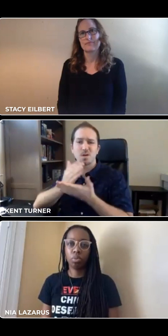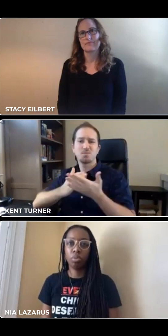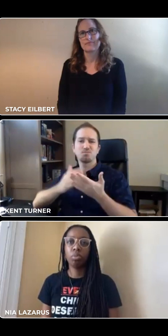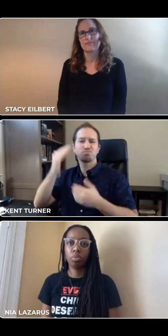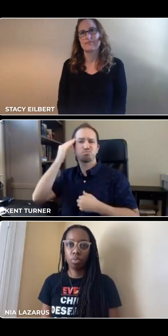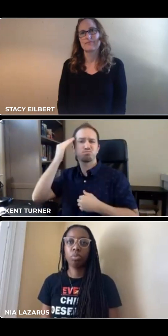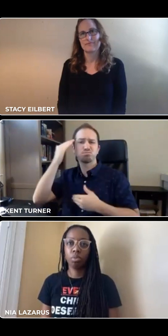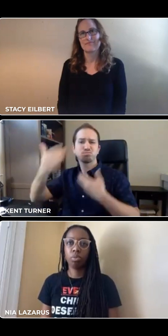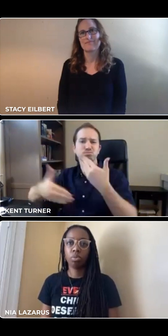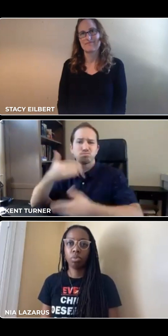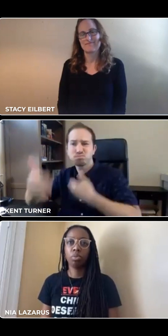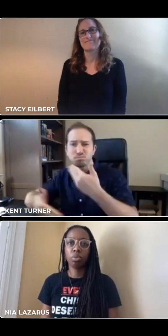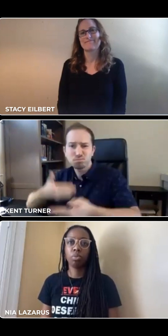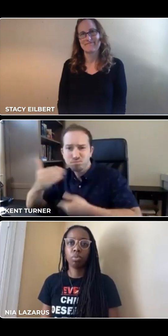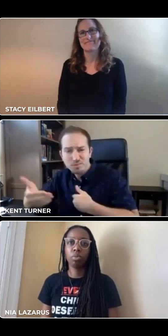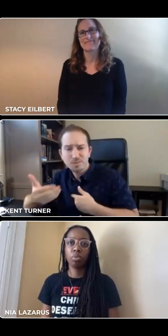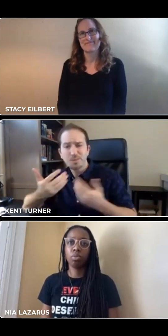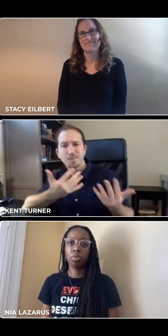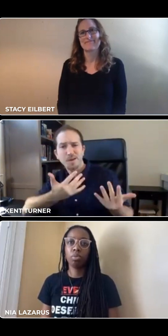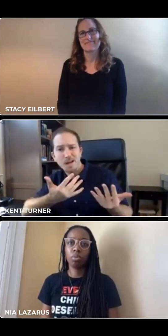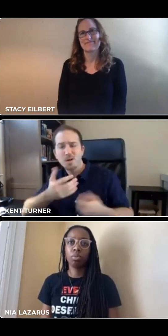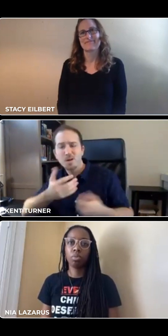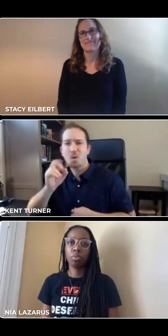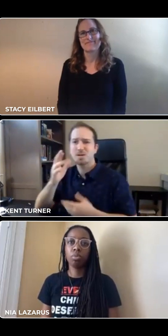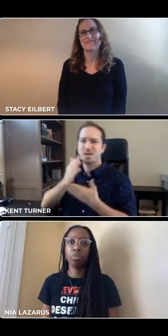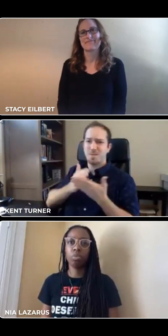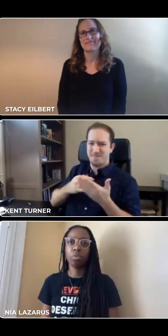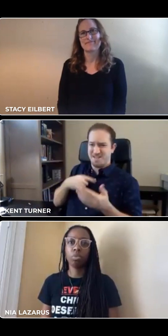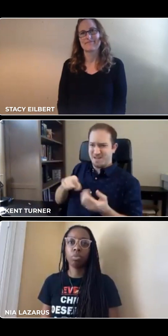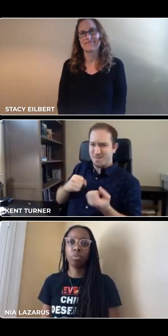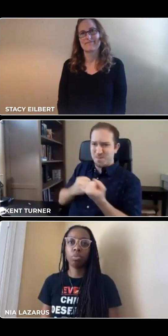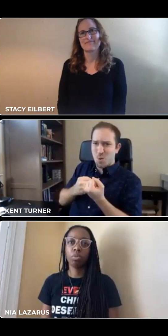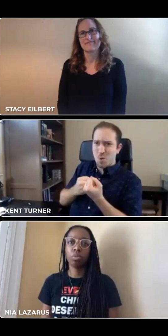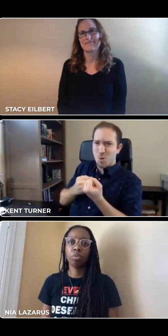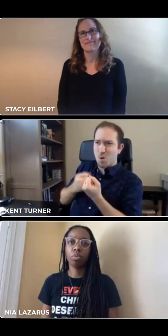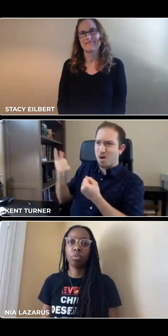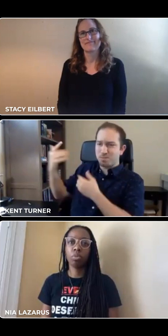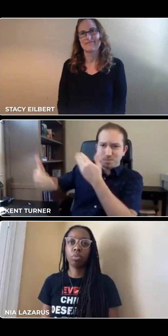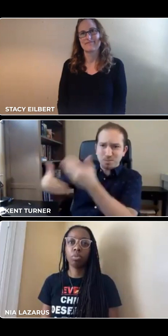deaf individual has their own type of timing and rhythm for education and learning. Some